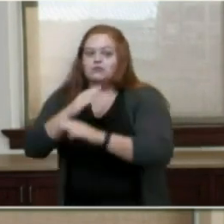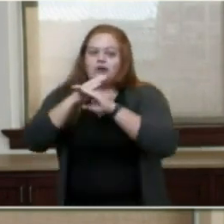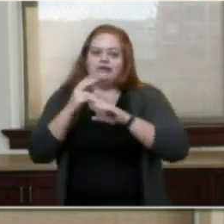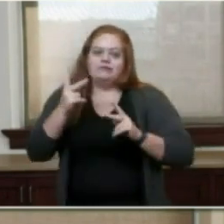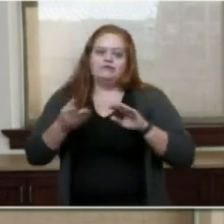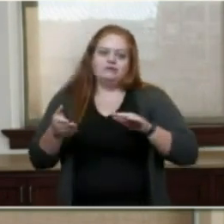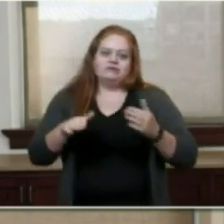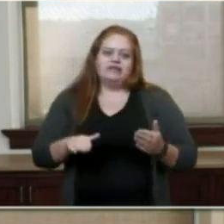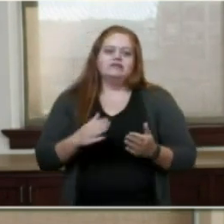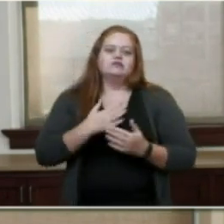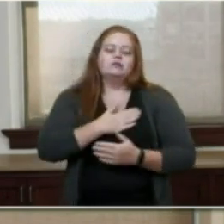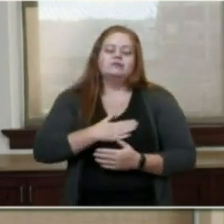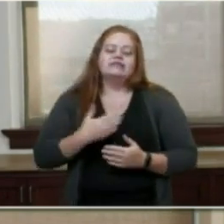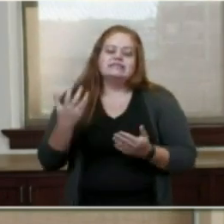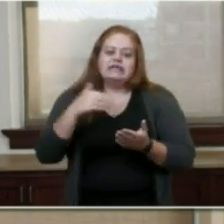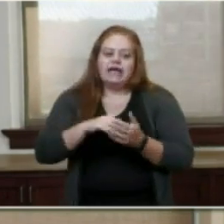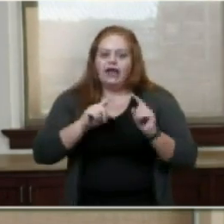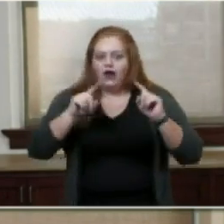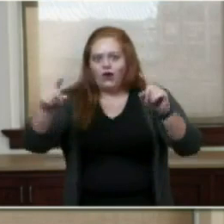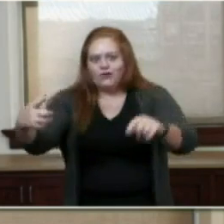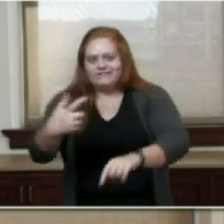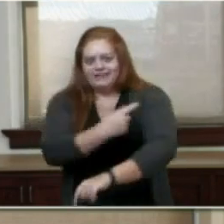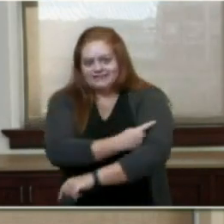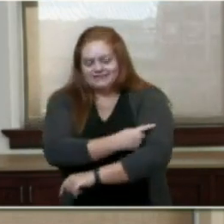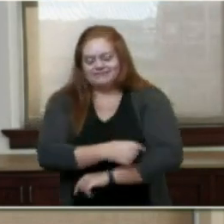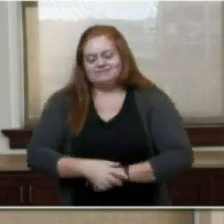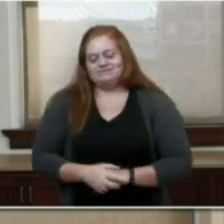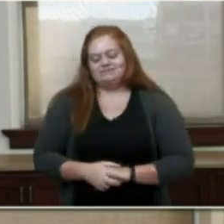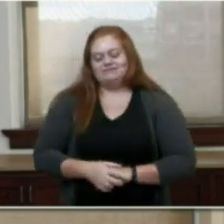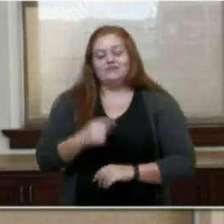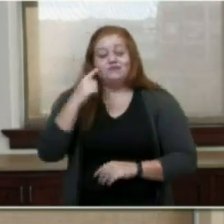I ask you again go get vaccinated for the health department to be able to